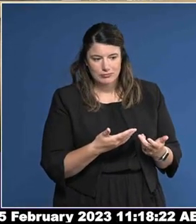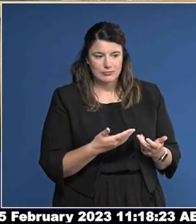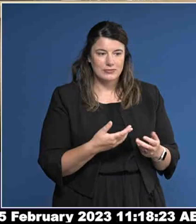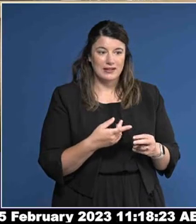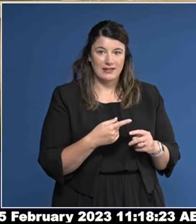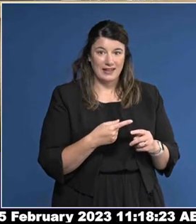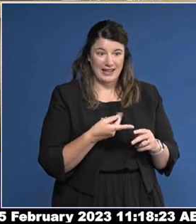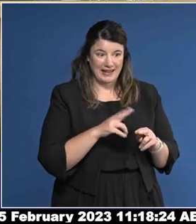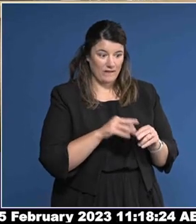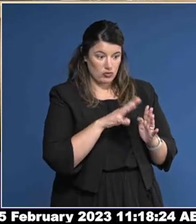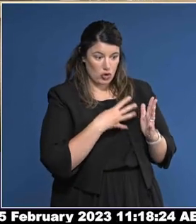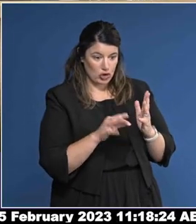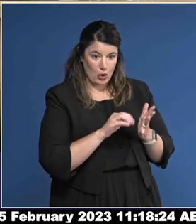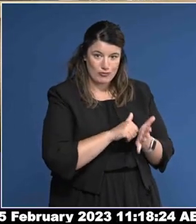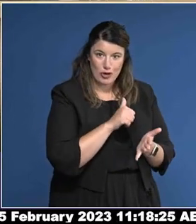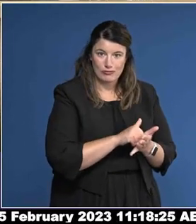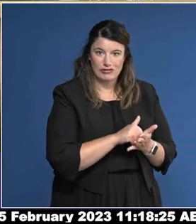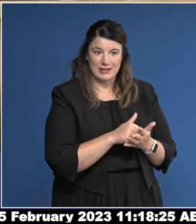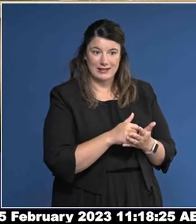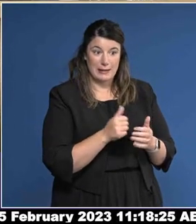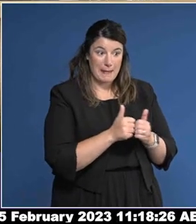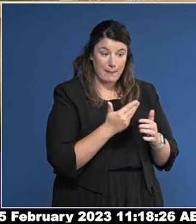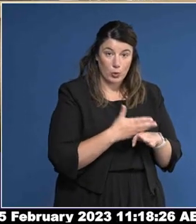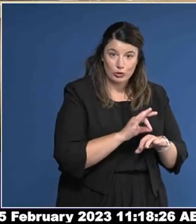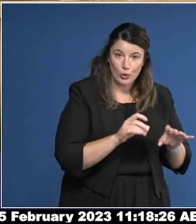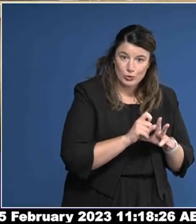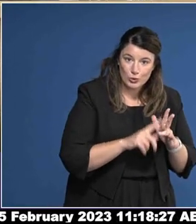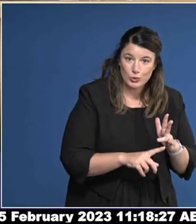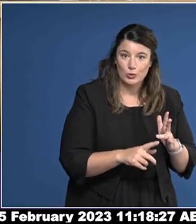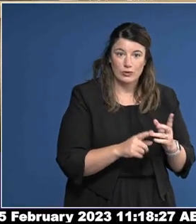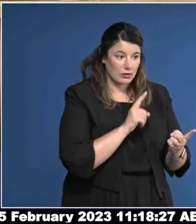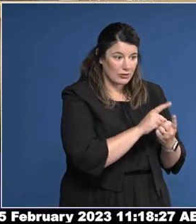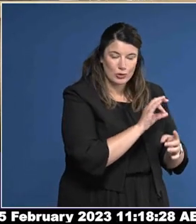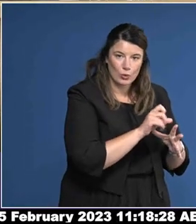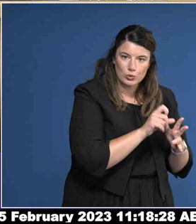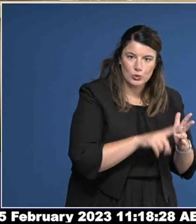house, the quality of the services, but also the very issues that we have been talking about, about retention of staff?